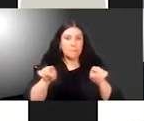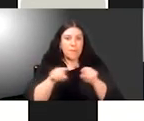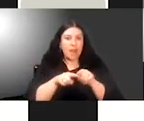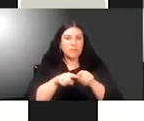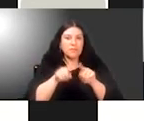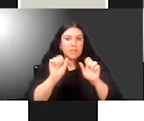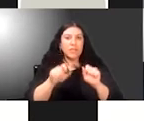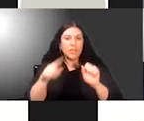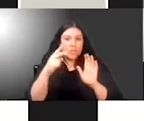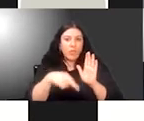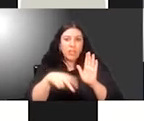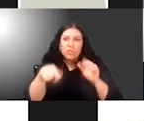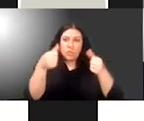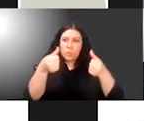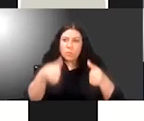The chat box. Oh, okay. Scott, did you post a comment? Okay, Scott, you want to read Neil's comment, please? In the chat box? Thanks, Neil. Scott, do you see his comment?